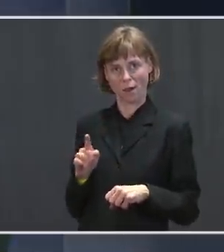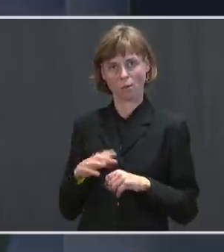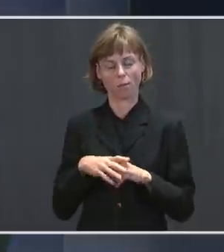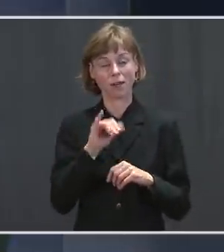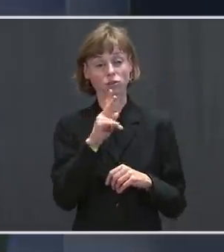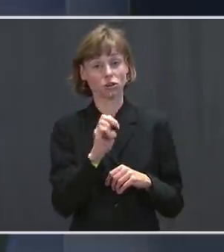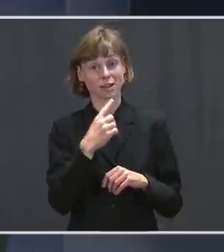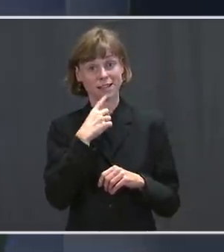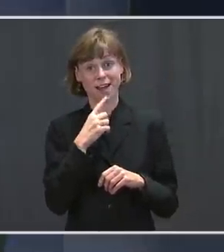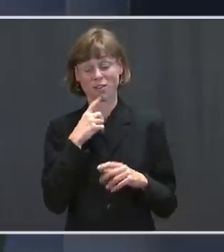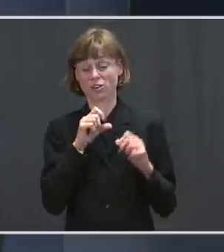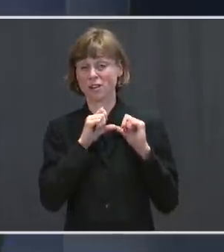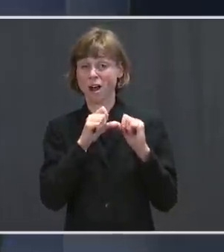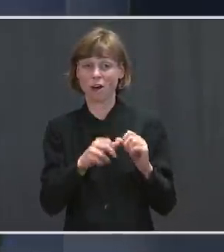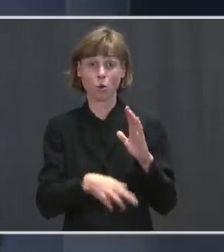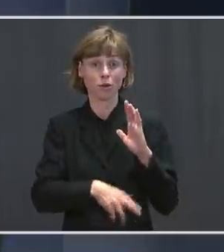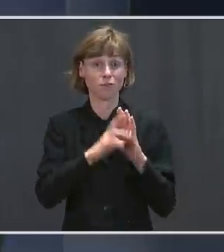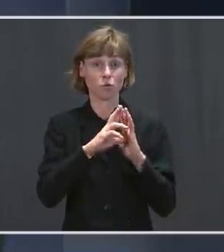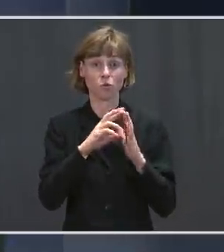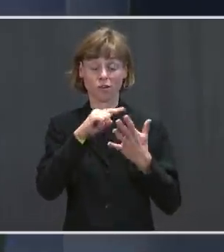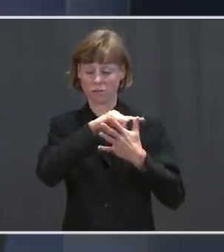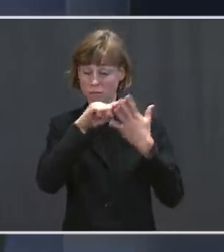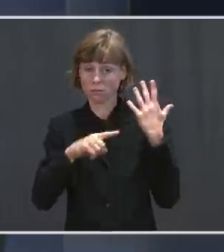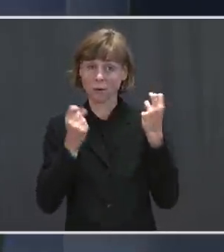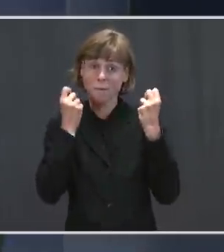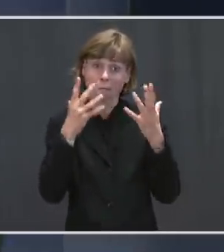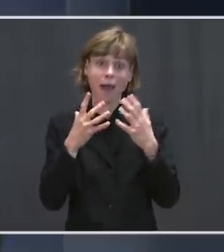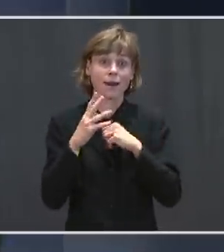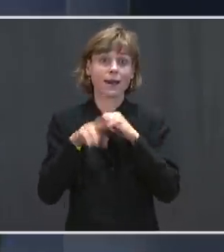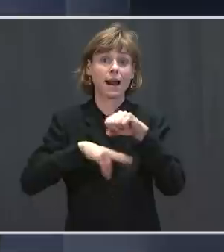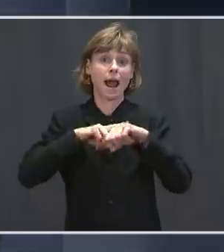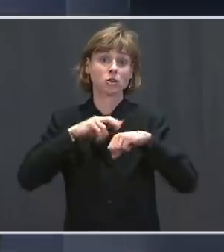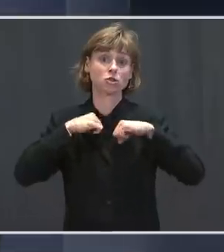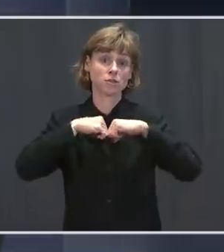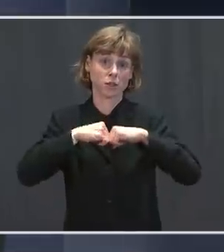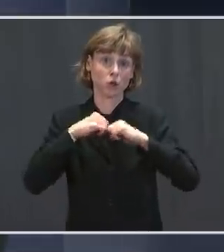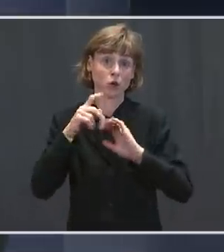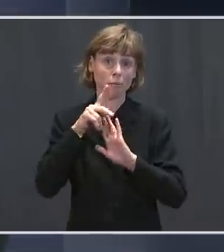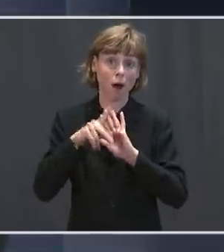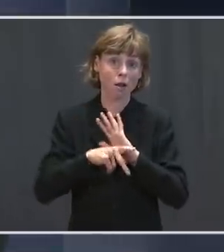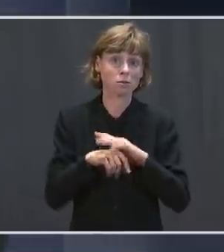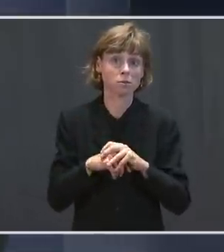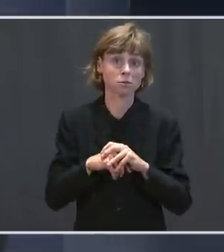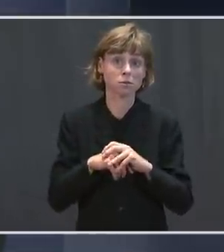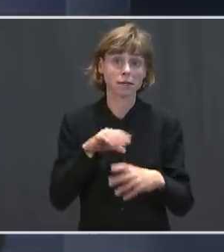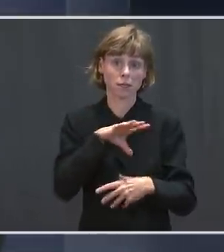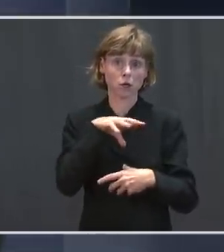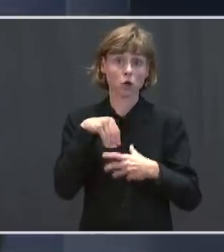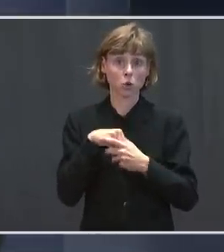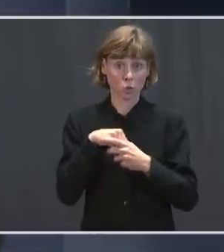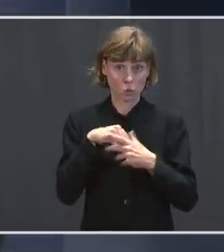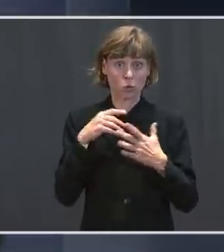of a range of our foreign policy or national security policies, certainly including in terms of our relationship